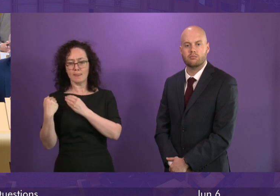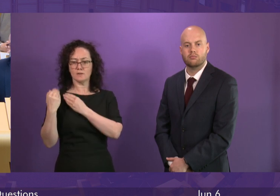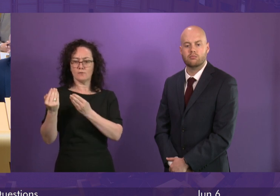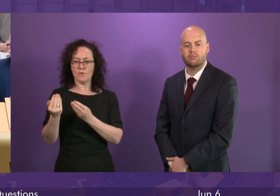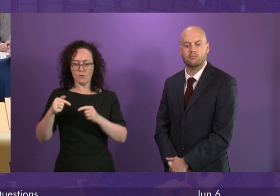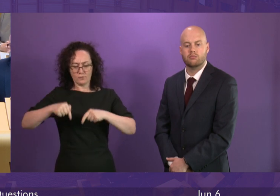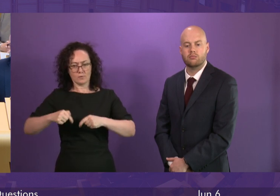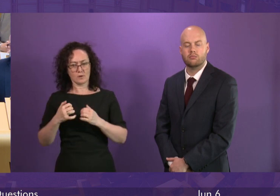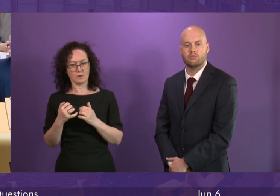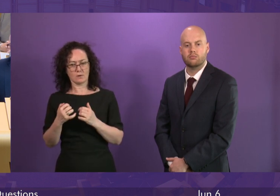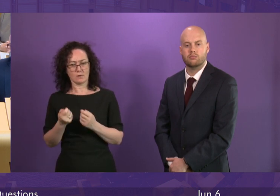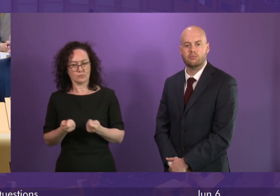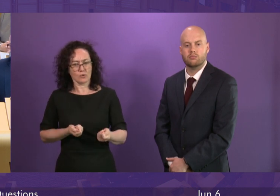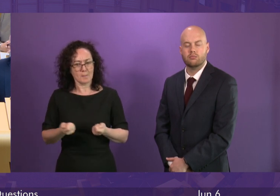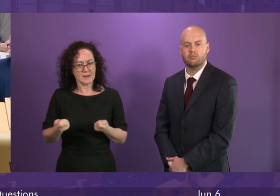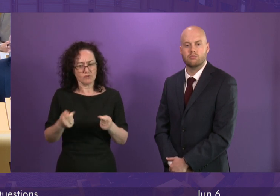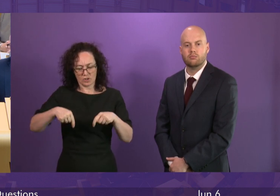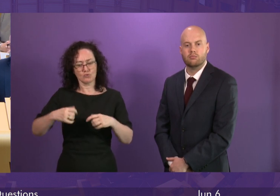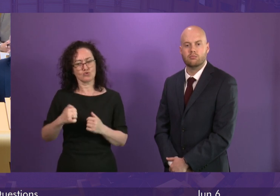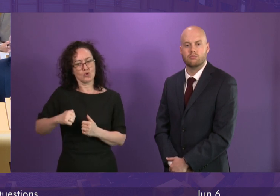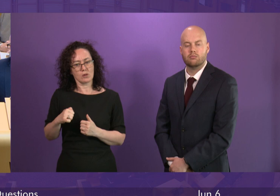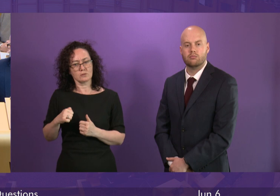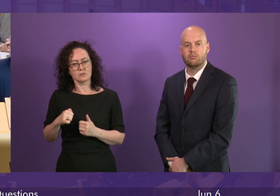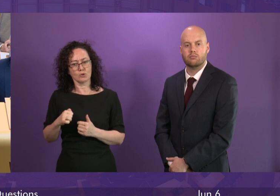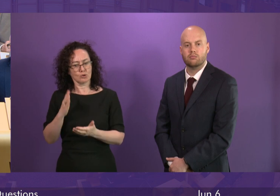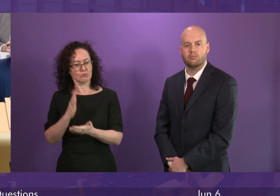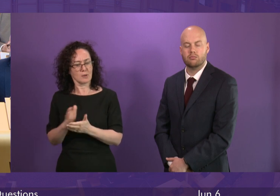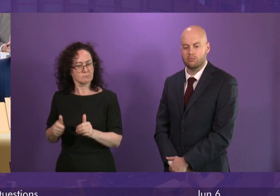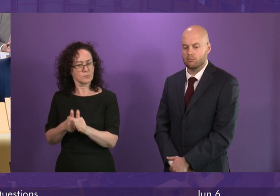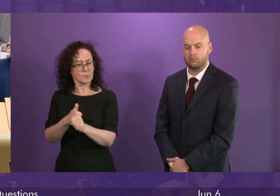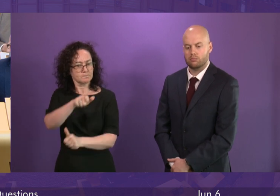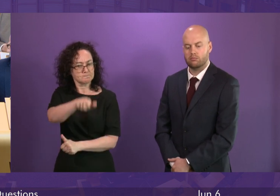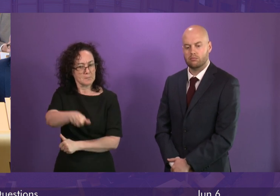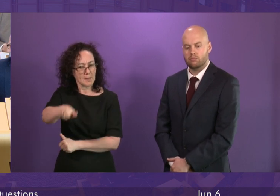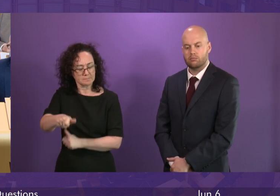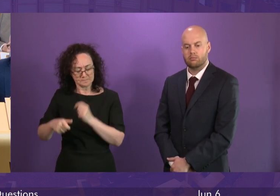that individuals face as a consequence of welfare reform. The steps that the Government